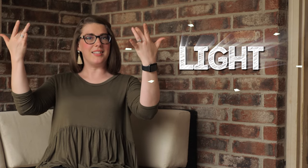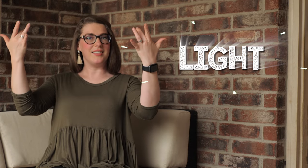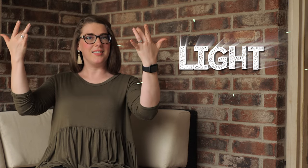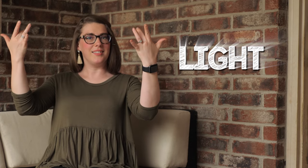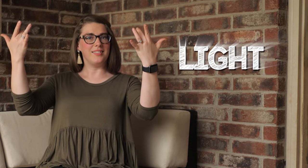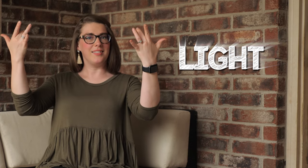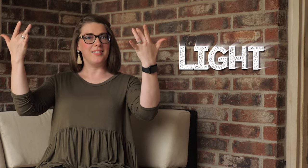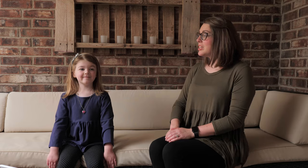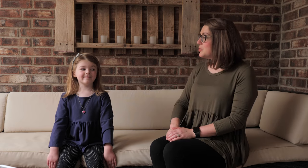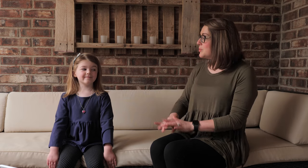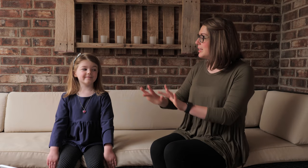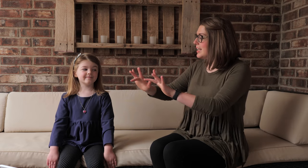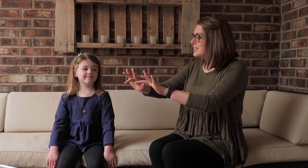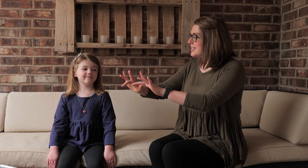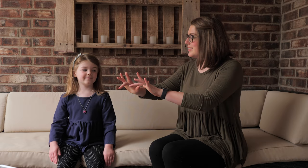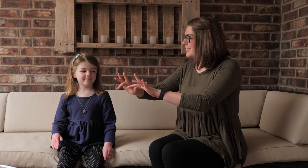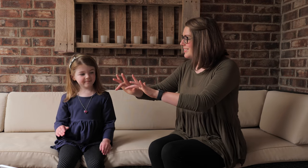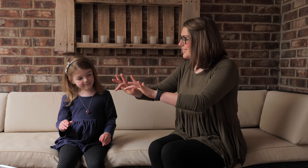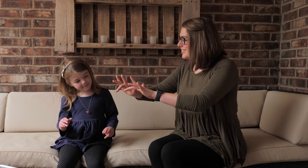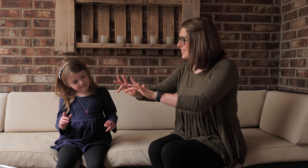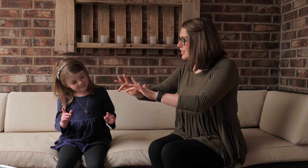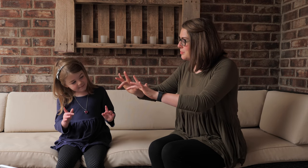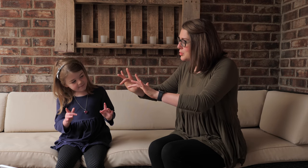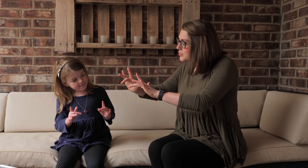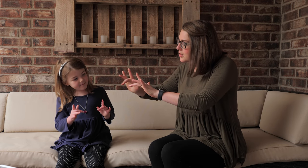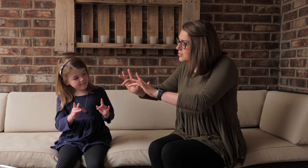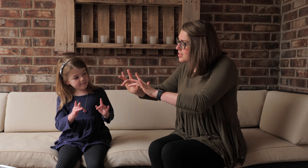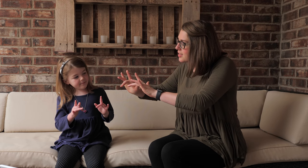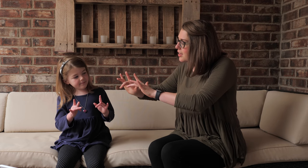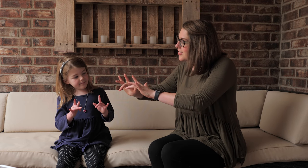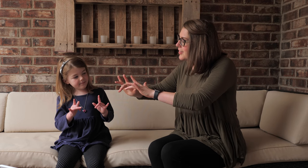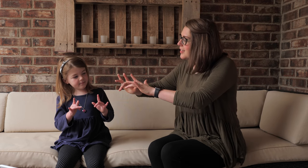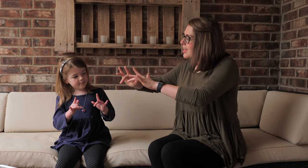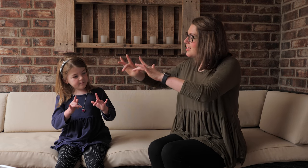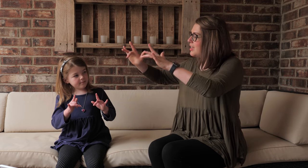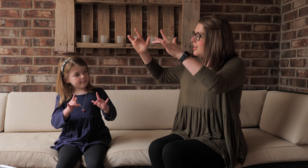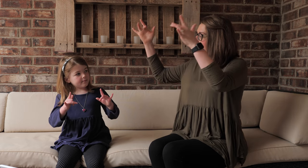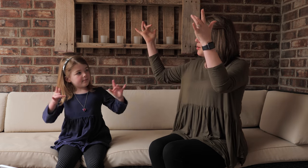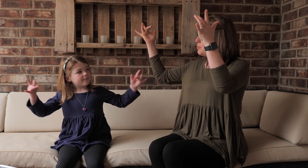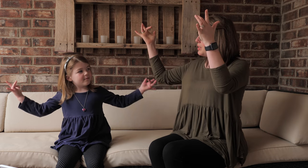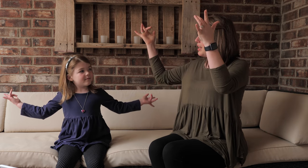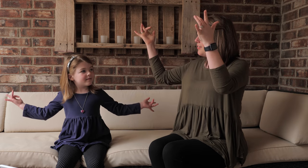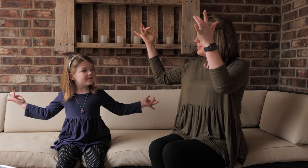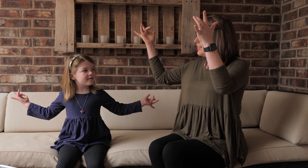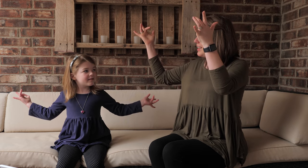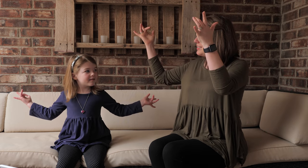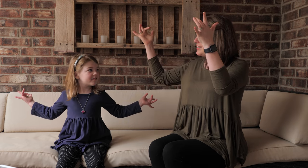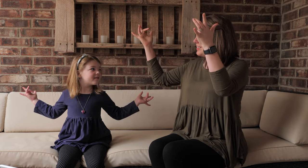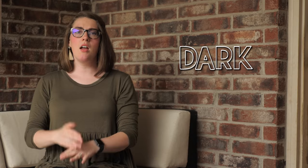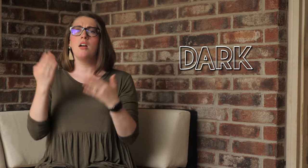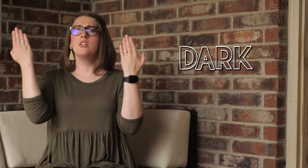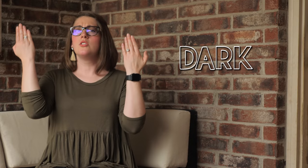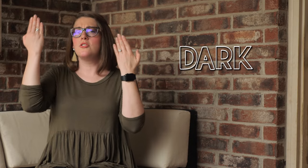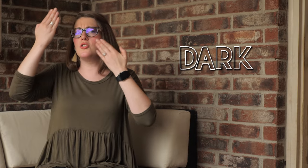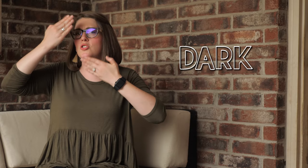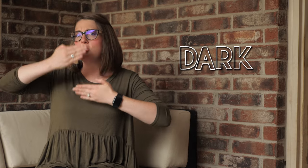Alright can you do light? Put your fingers like that. Good and then bring it out. Light.